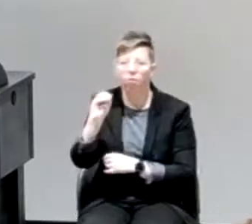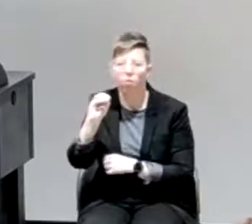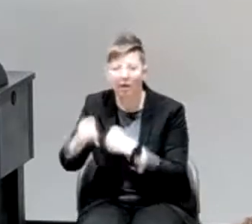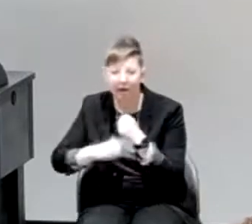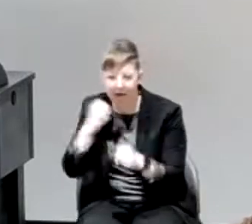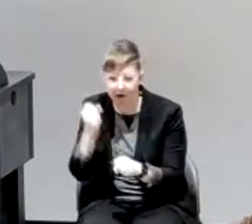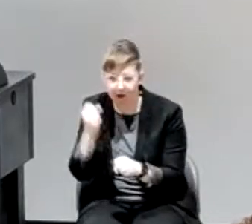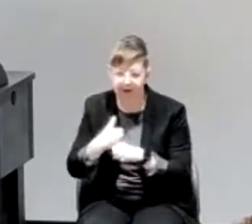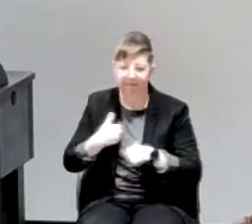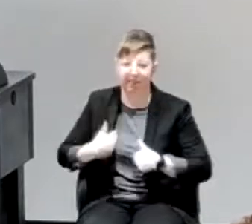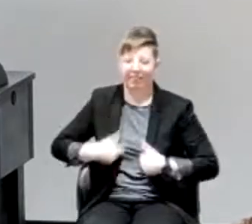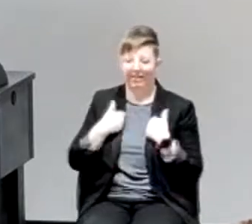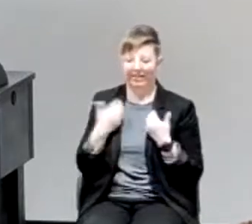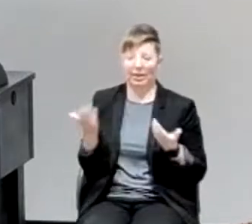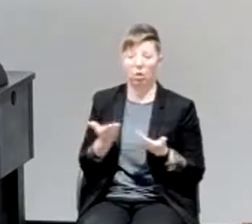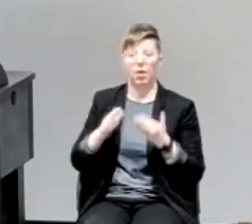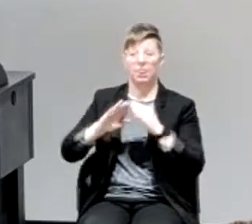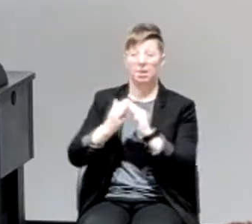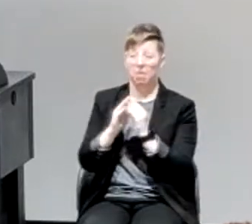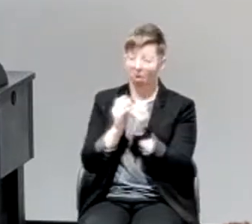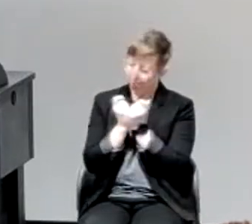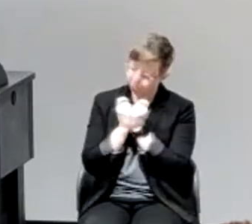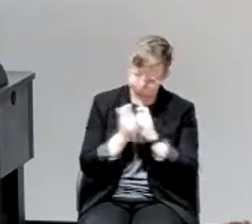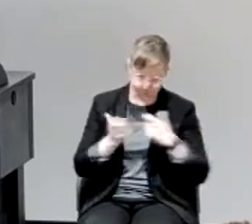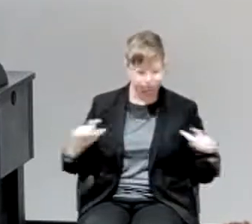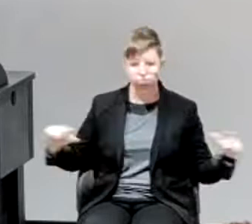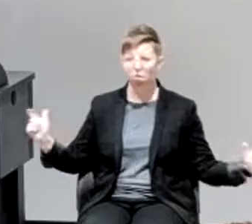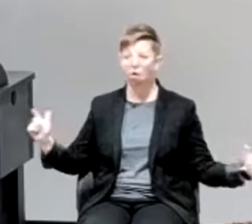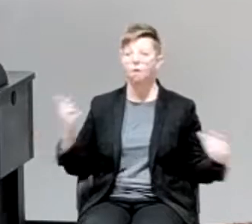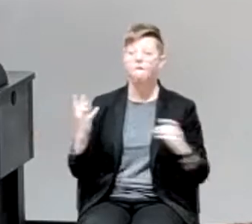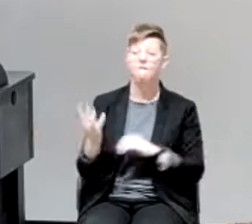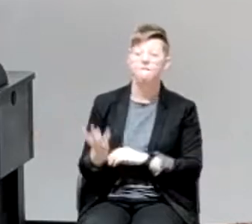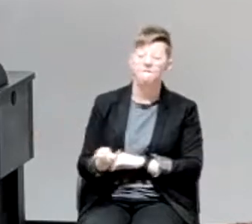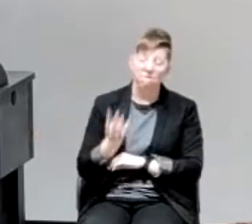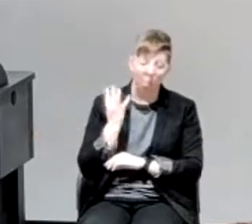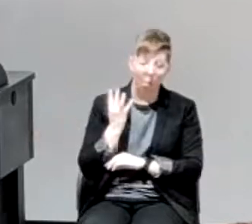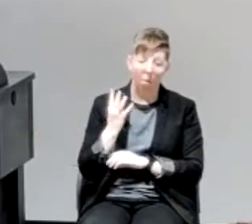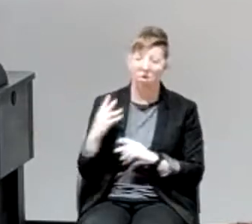Whether you've been here for only slightly more than four days or six months or 50 years.